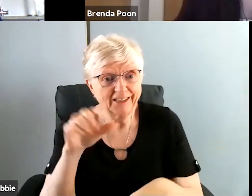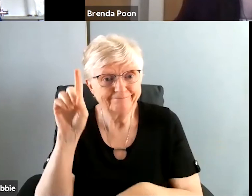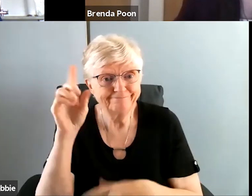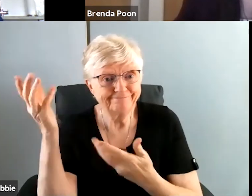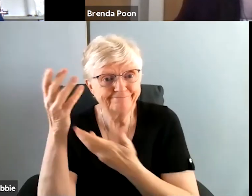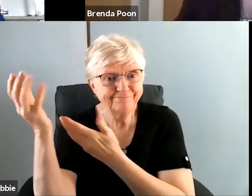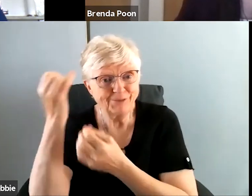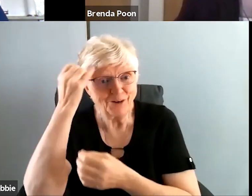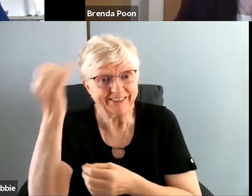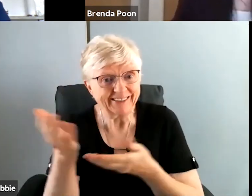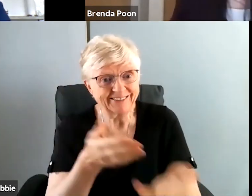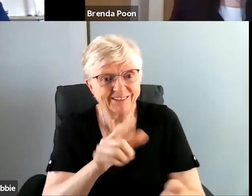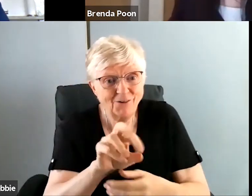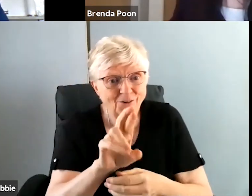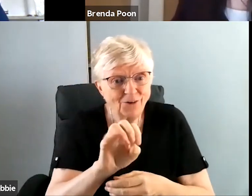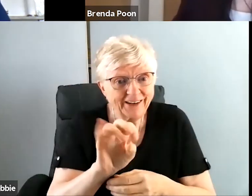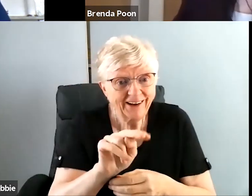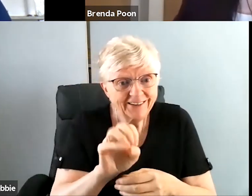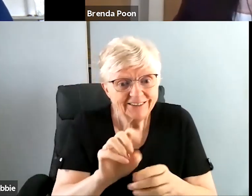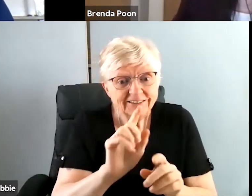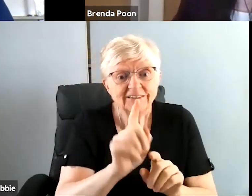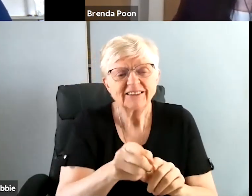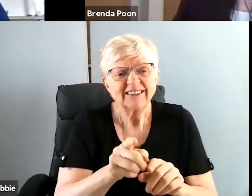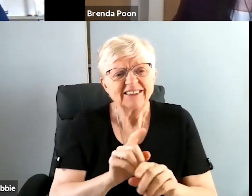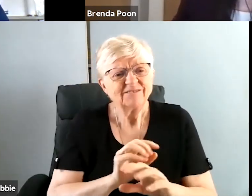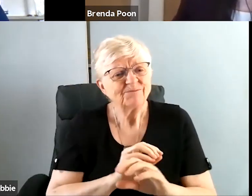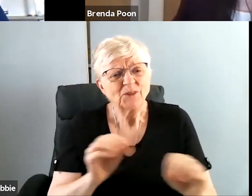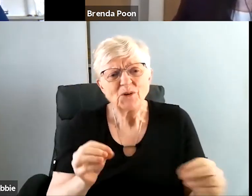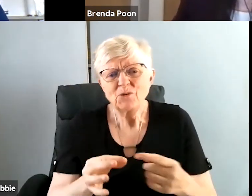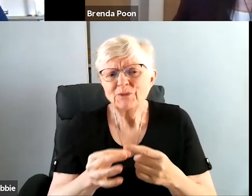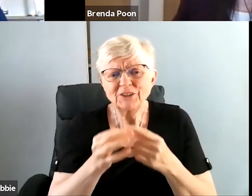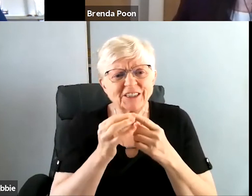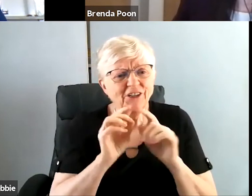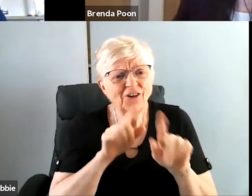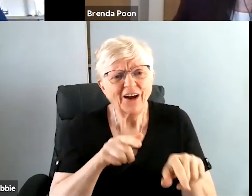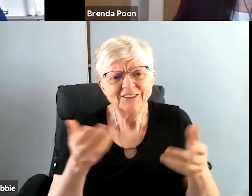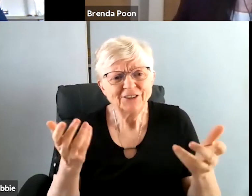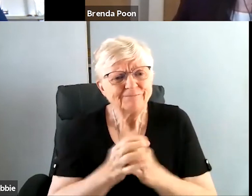AND I DON'T KNOW IF THERE'S A REASON THAT I CAN PUT FORTH ABOUT WHY WE WOULD HAVE HAD GREATER PARTICIPATION. LORIENNE, DO YOU HAVE AN IDEA? >> NO PARTICULAR THOUGHTS